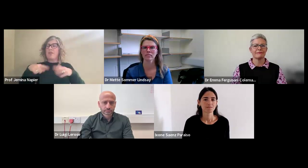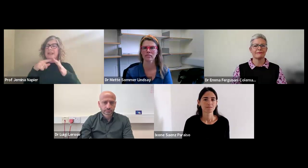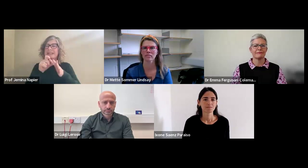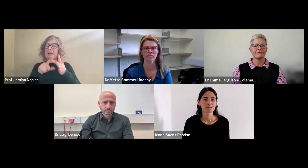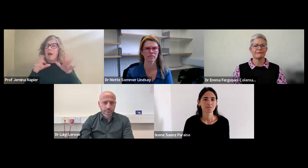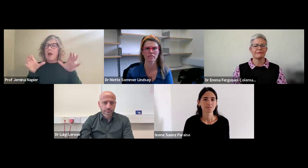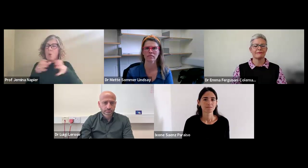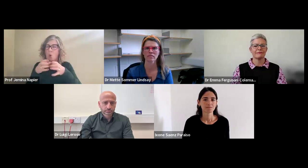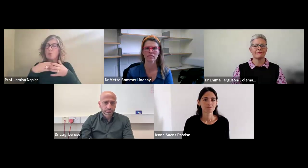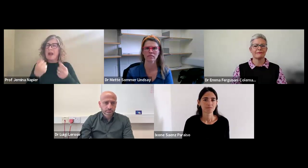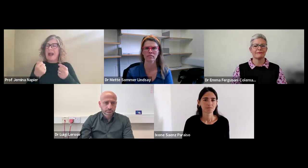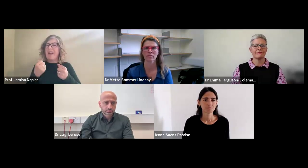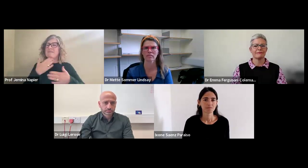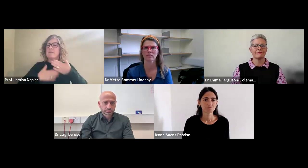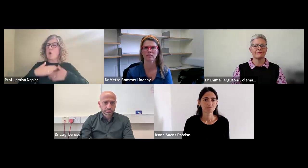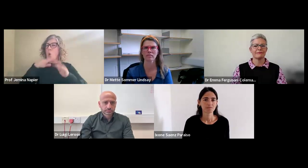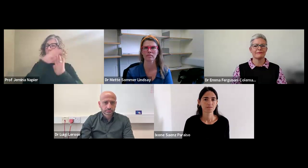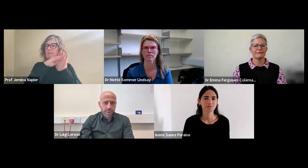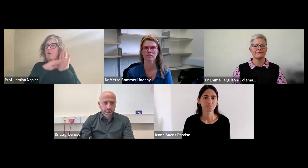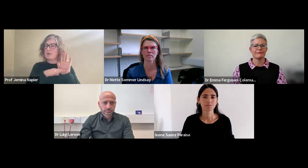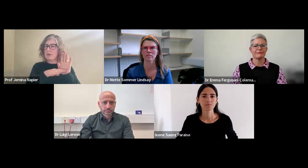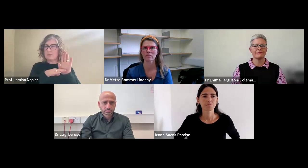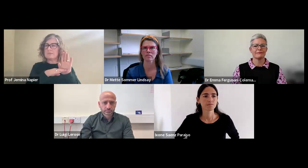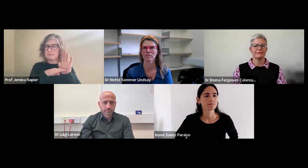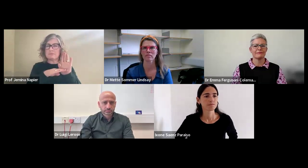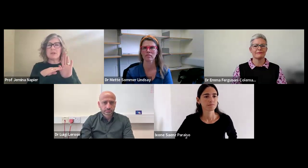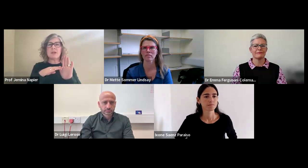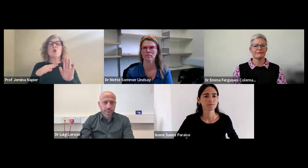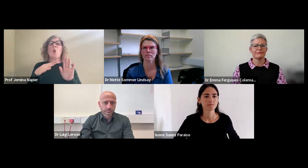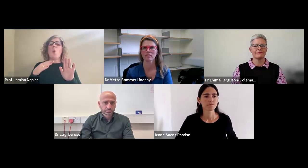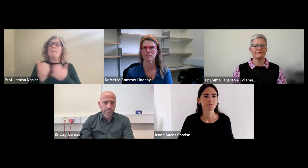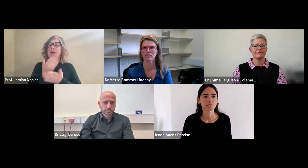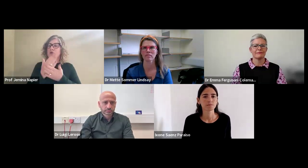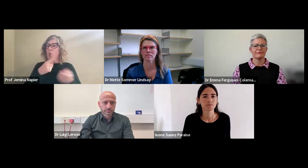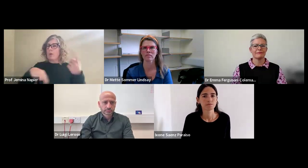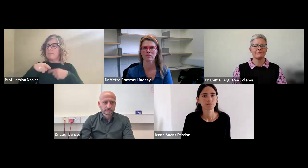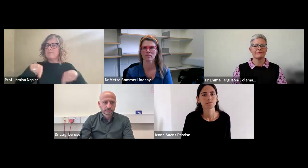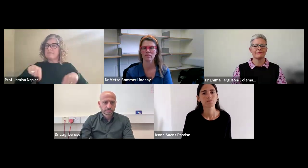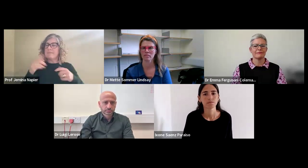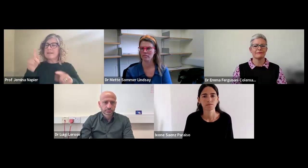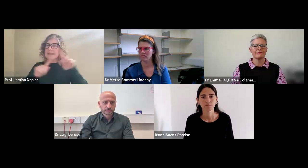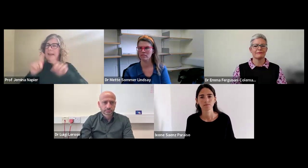Just so that you know, it's important that in EDICa we have a code of conduct within the project